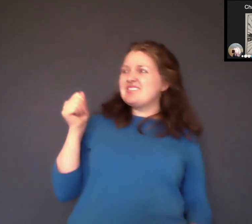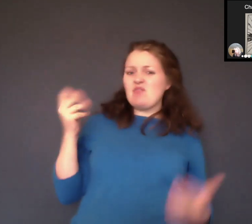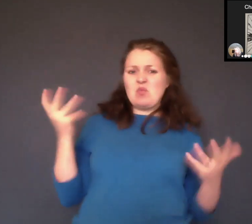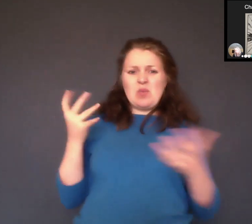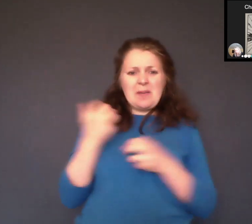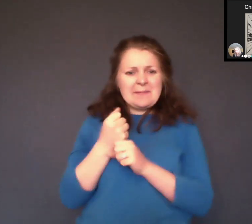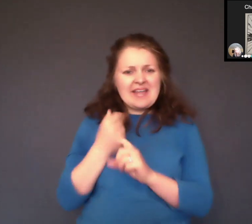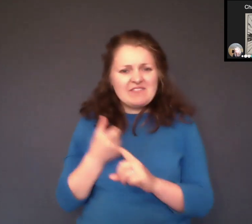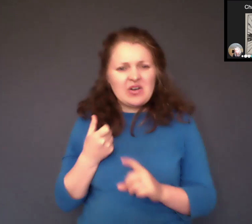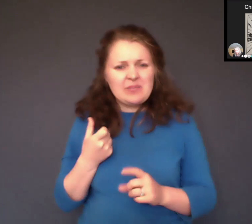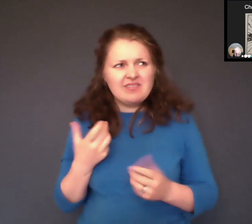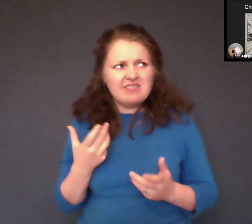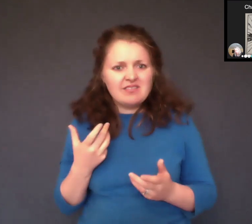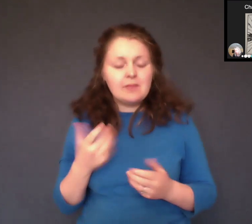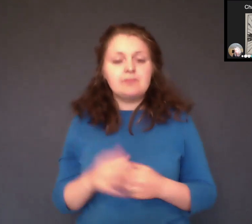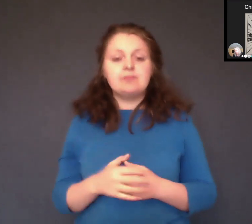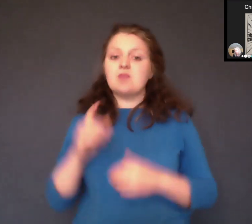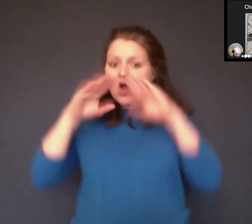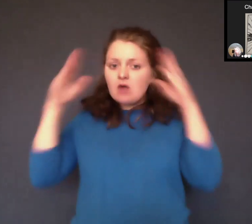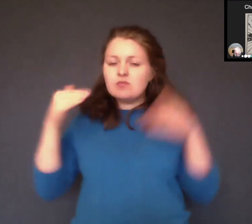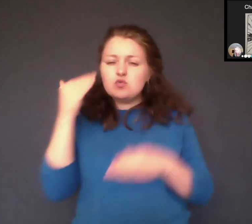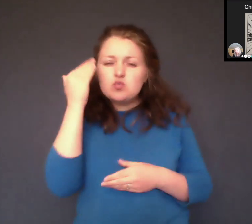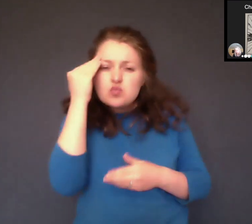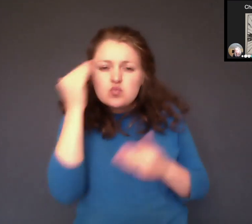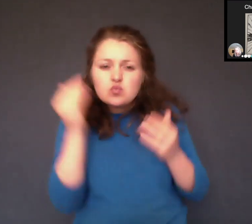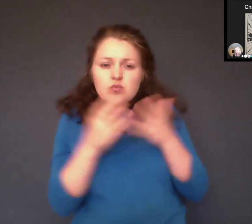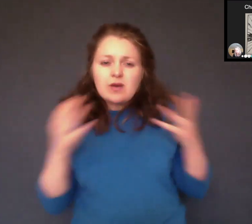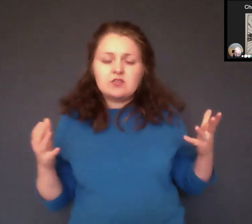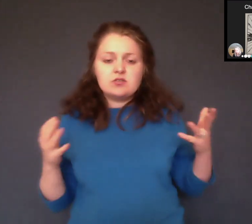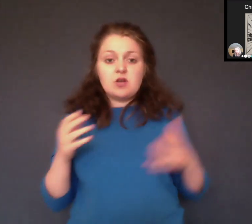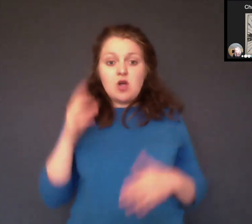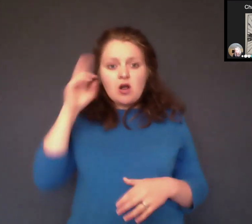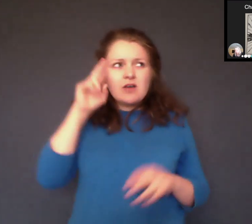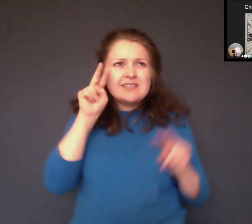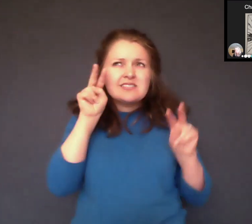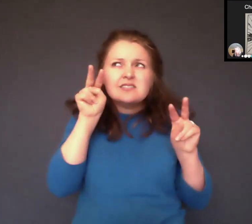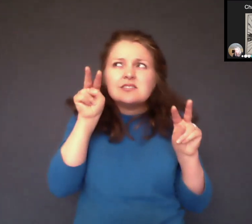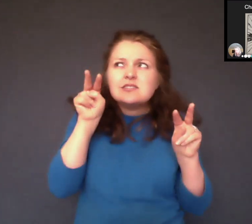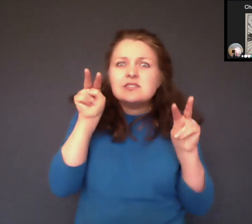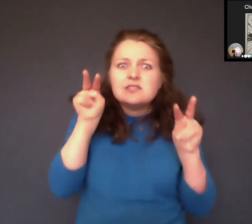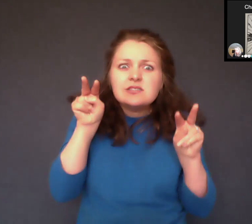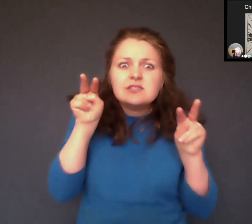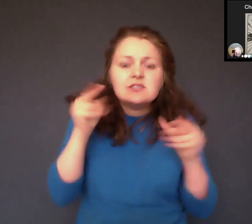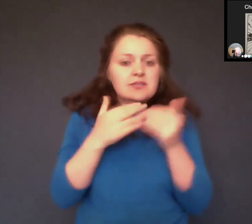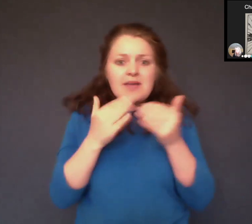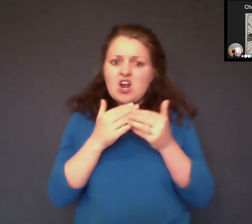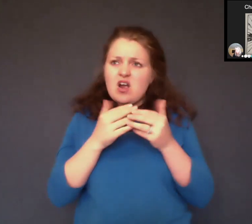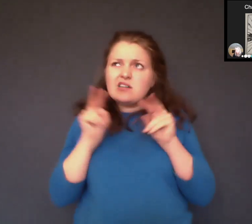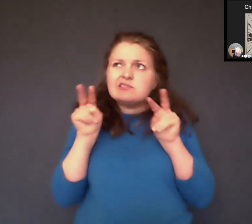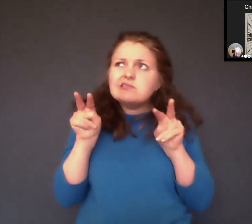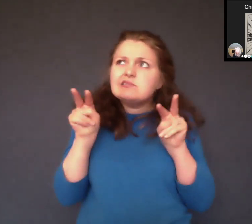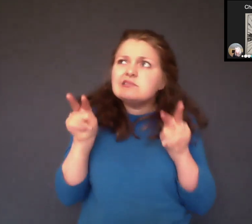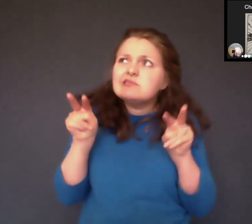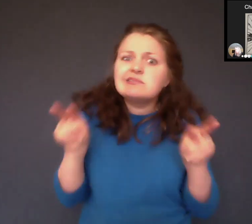however hard harvey stared he could not pierce its lies it delighted his sense with warmth and color